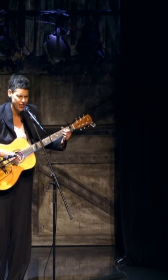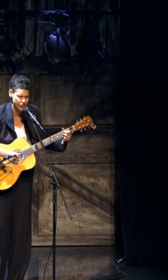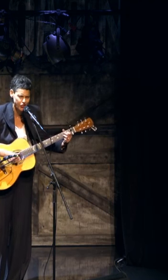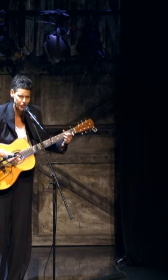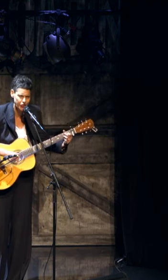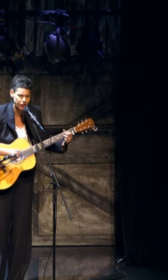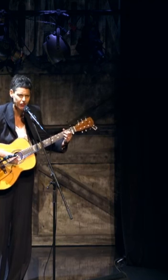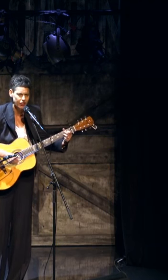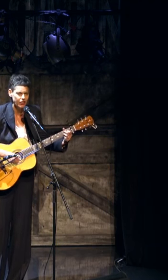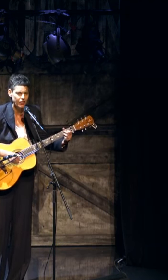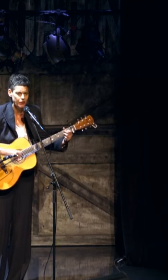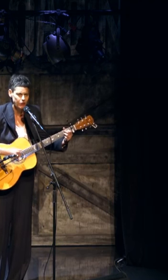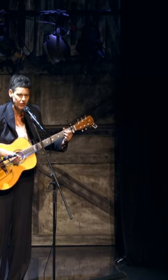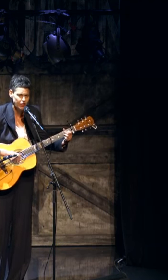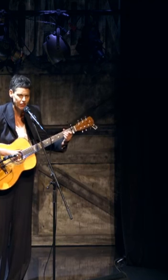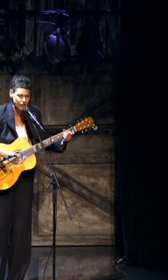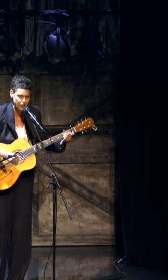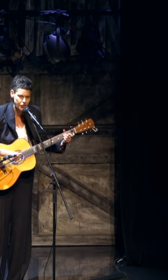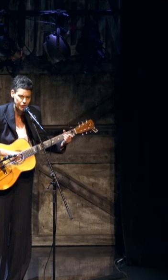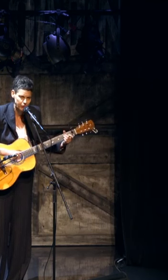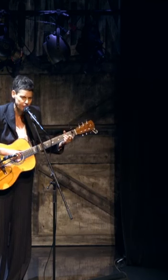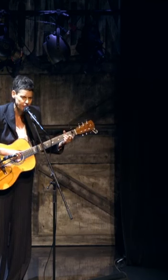# I should be doing fine